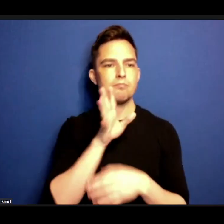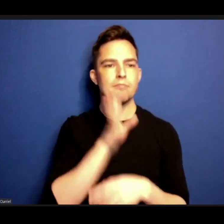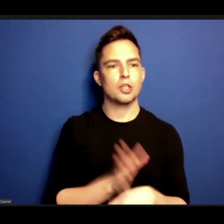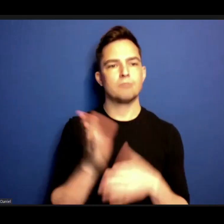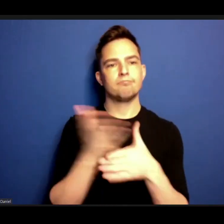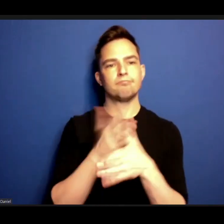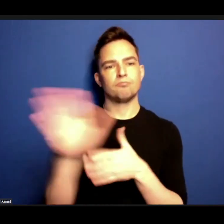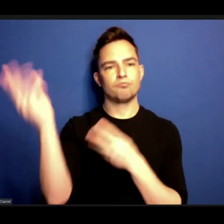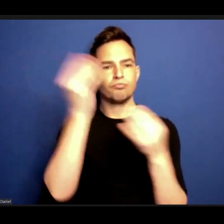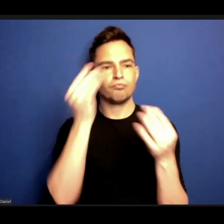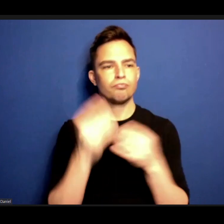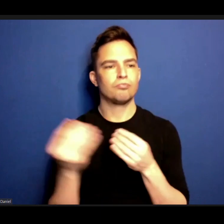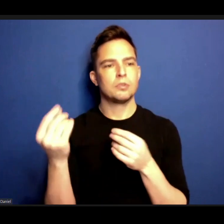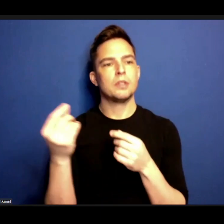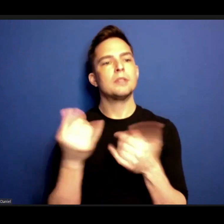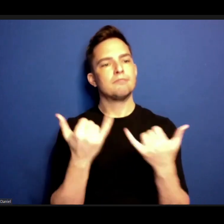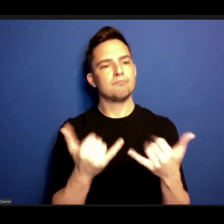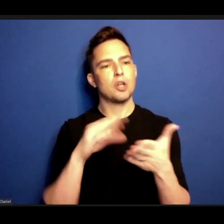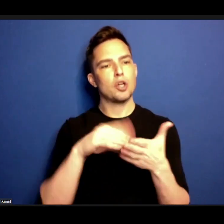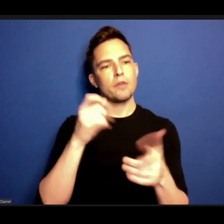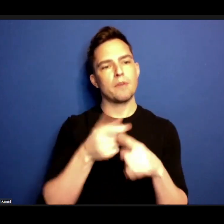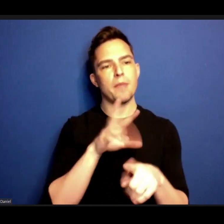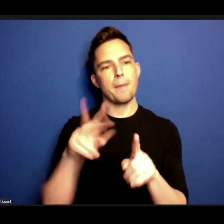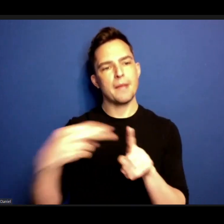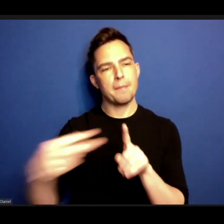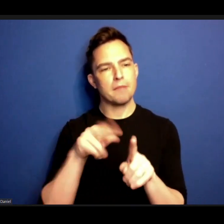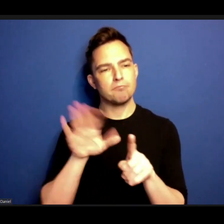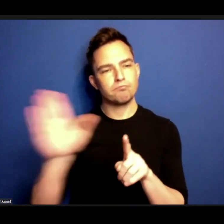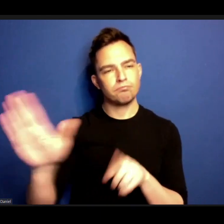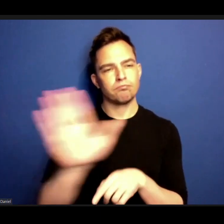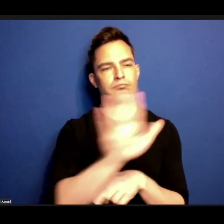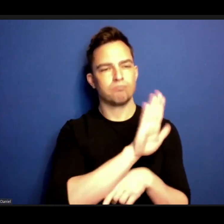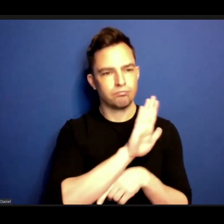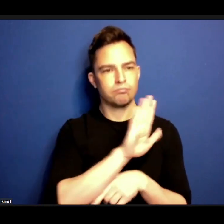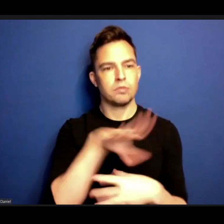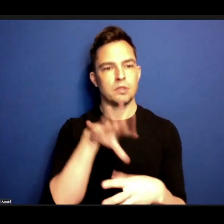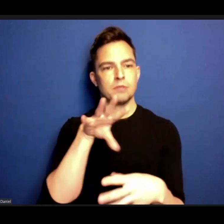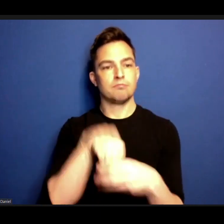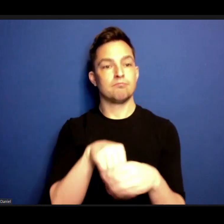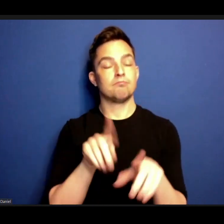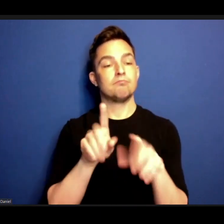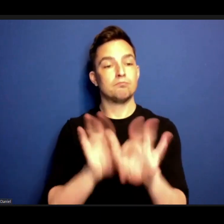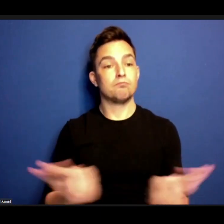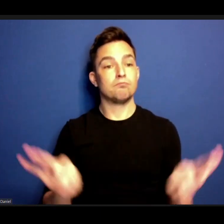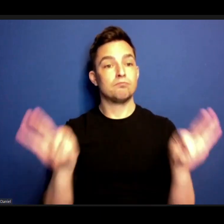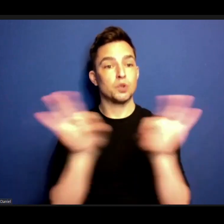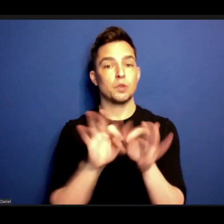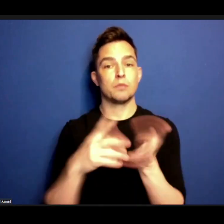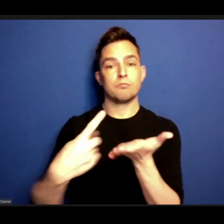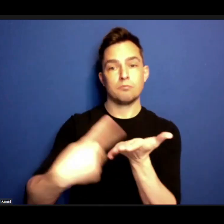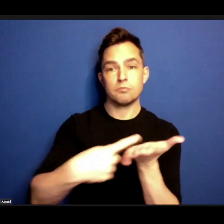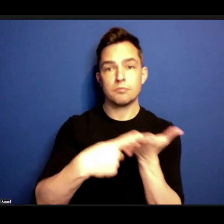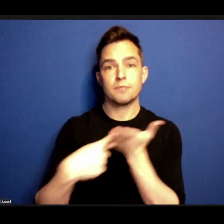share their thinking, reflection, and learning on their perspectives, and engage in critical